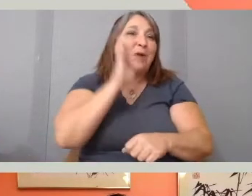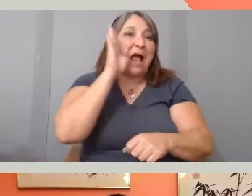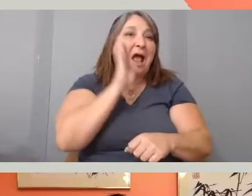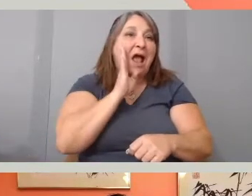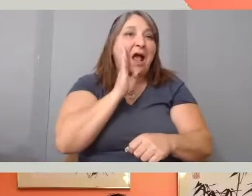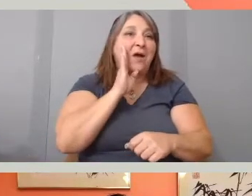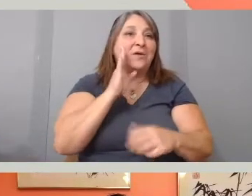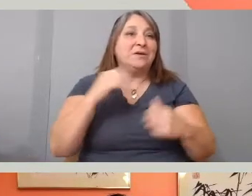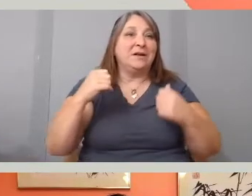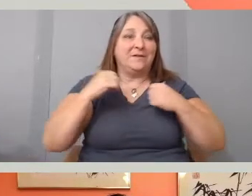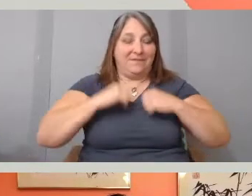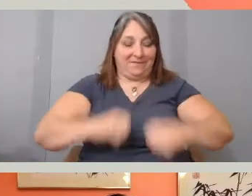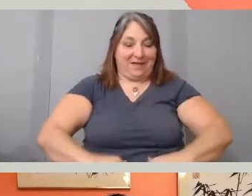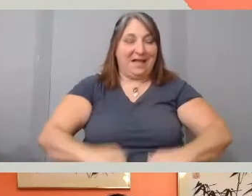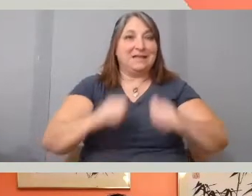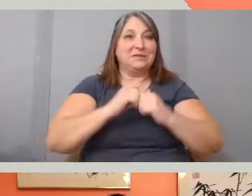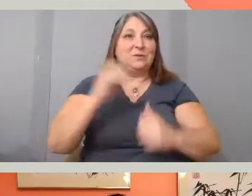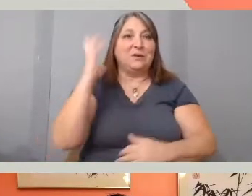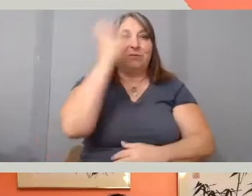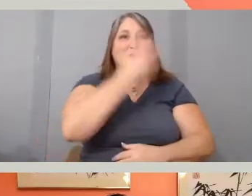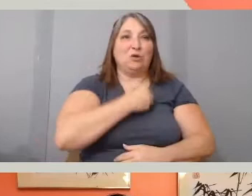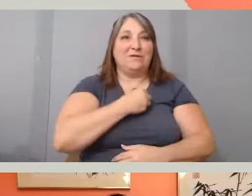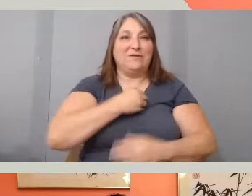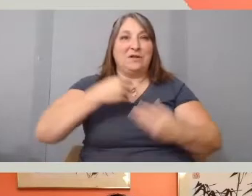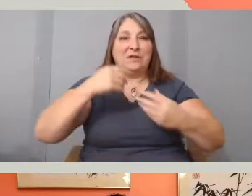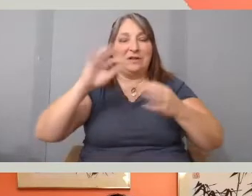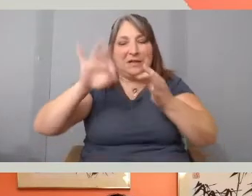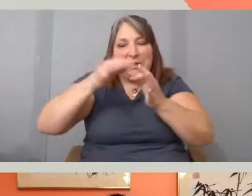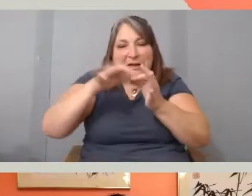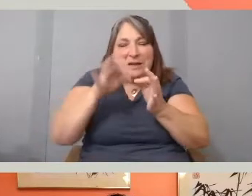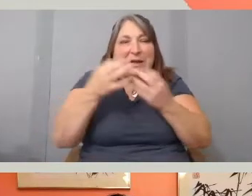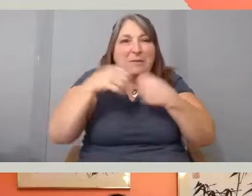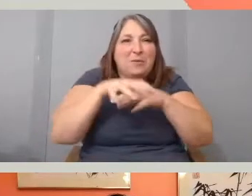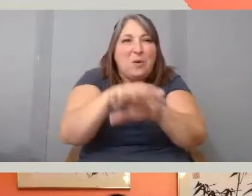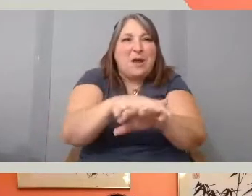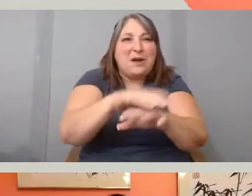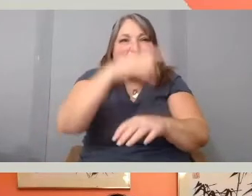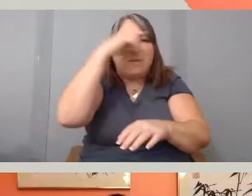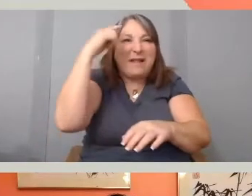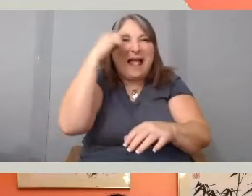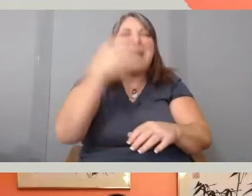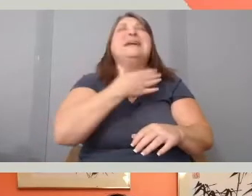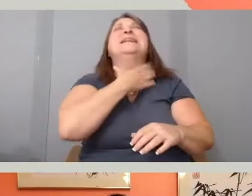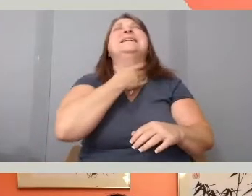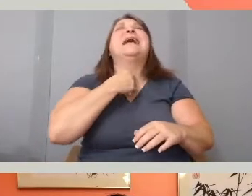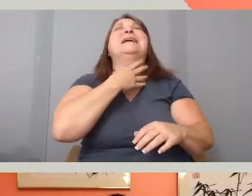dress with this beautiful embroidery black necklace for you all. And thank you so much.